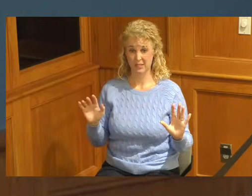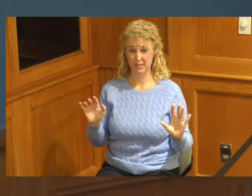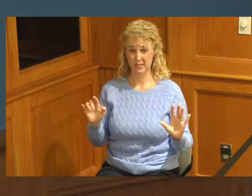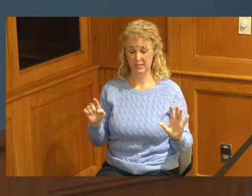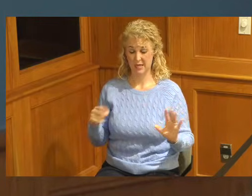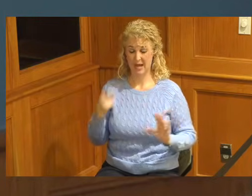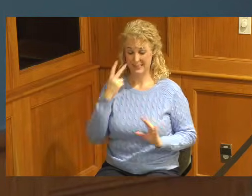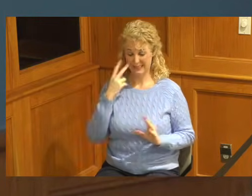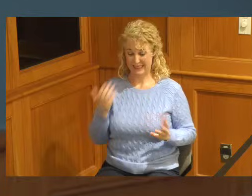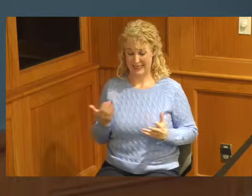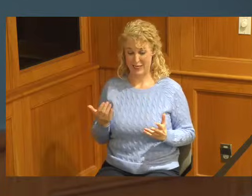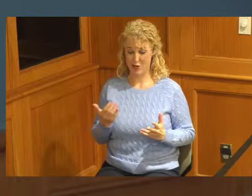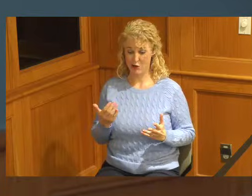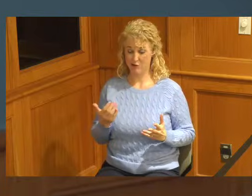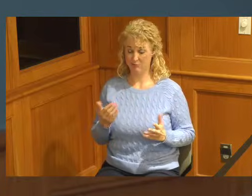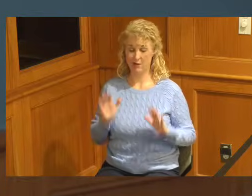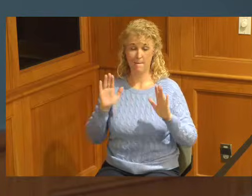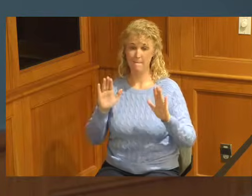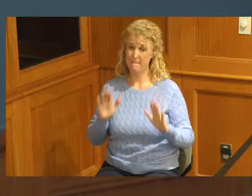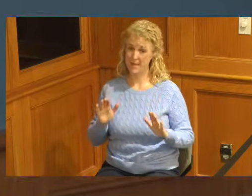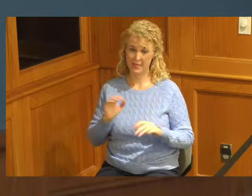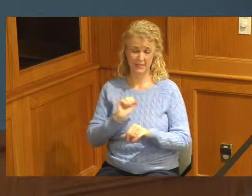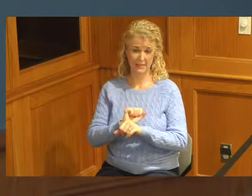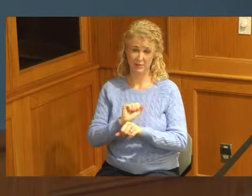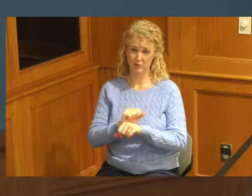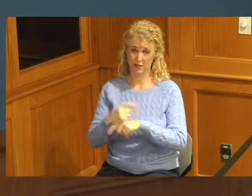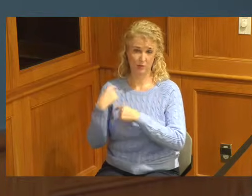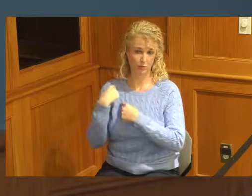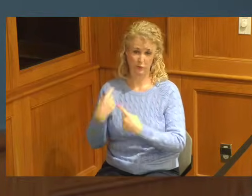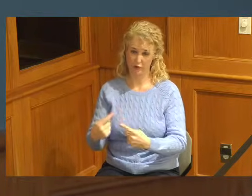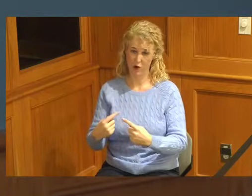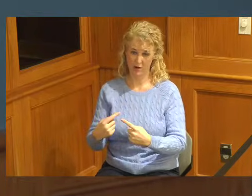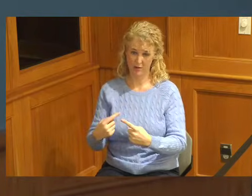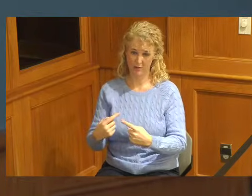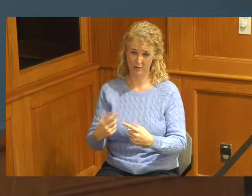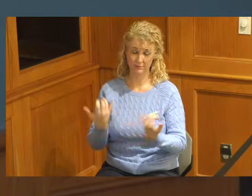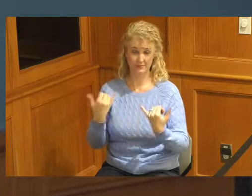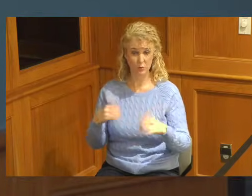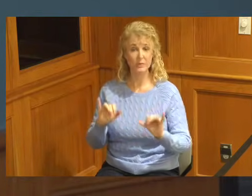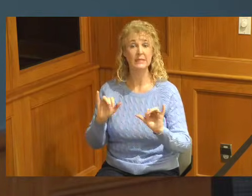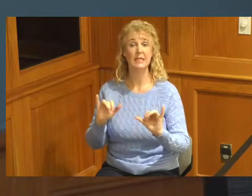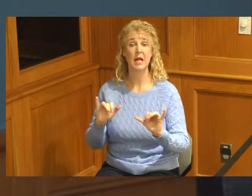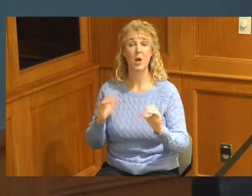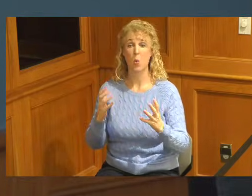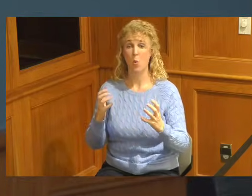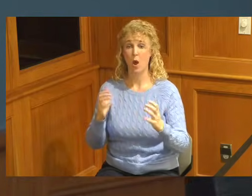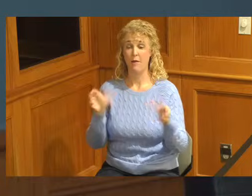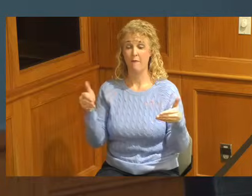now speak for themselves. You've done a great job. Um, we still want to, as you said, focus in the